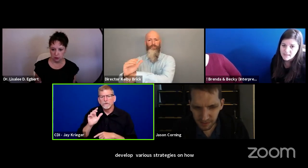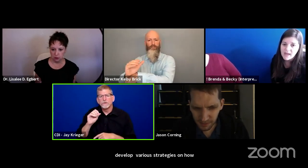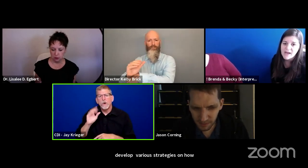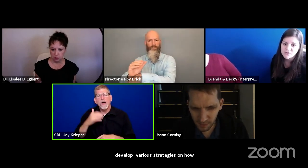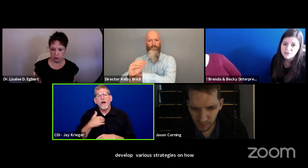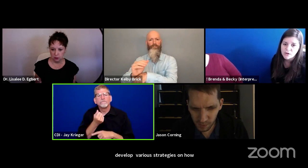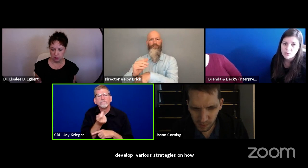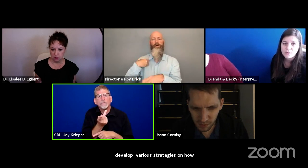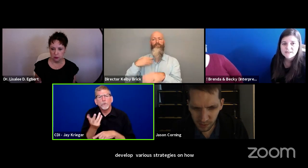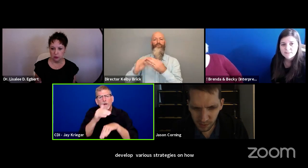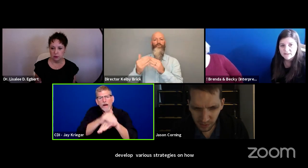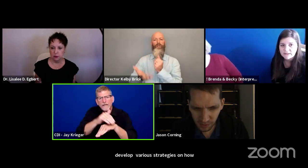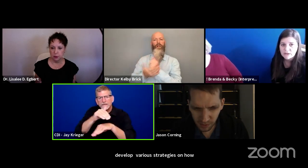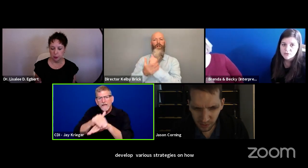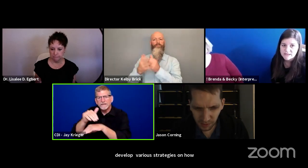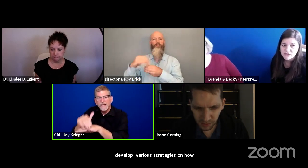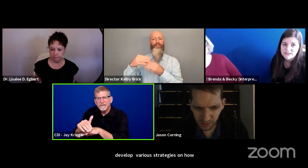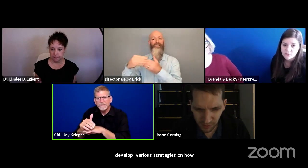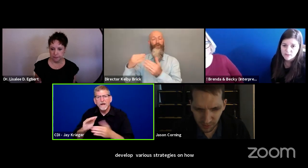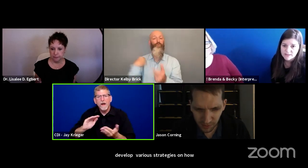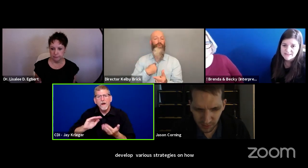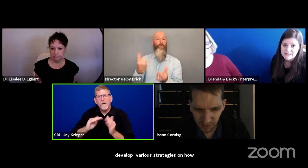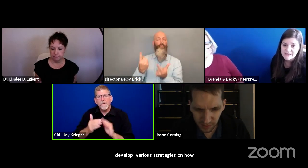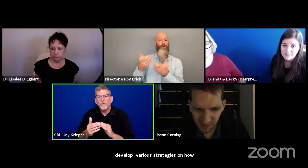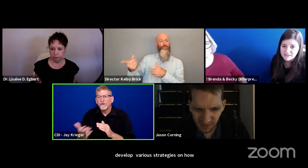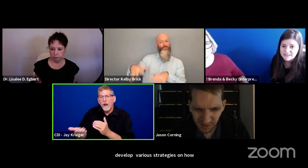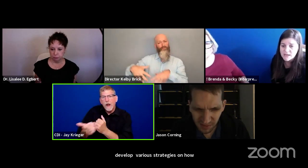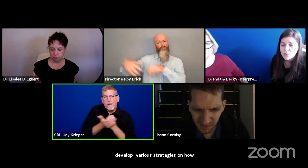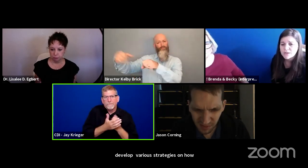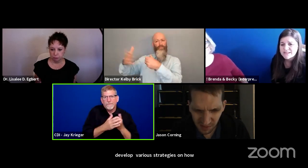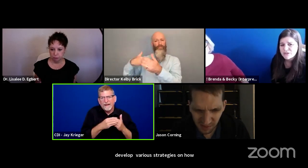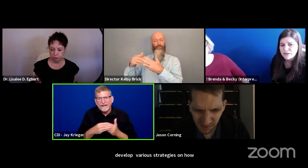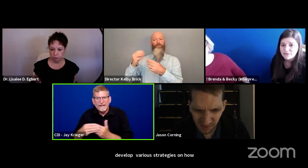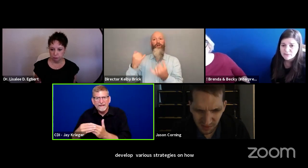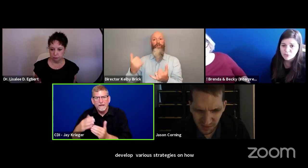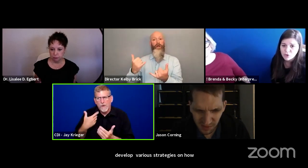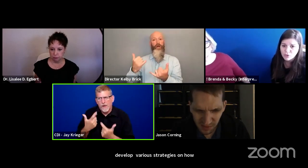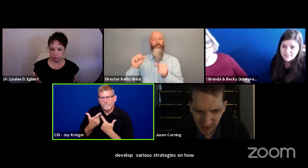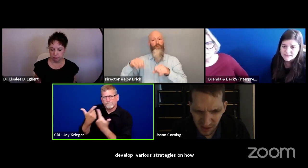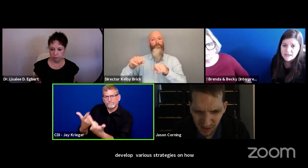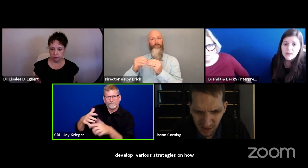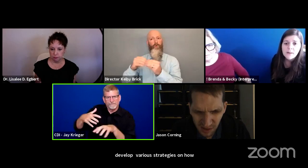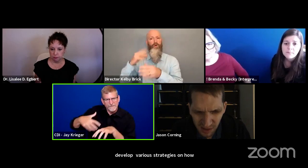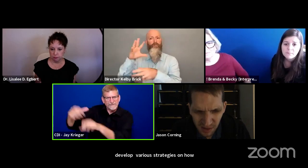As you know, we typically host Legislative Awareness Day in Annapolis. We're considering evening programs.